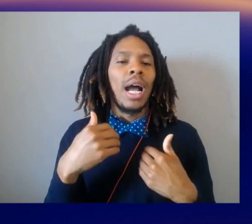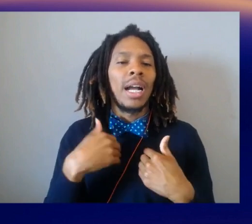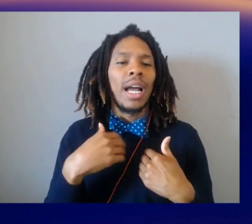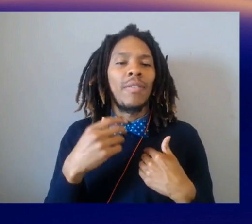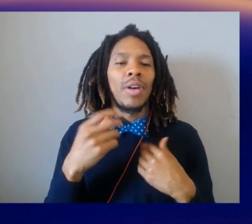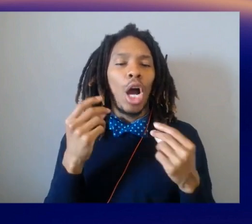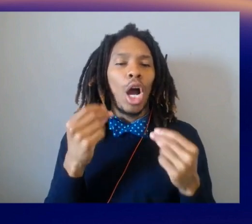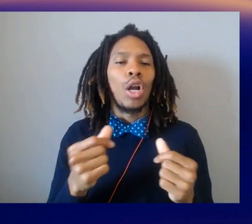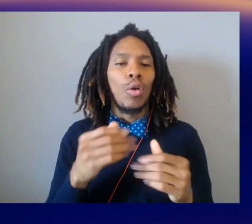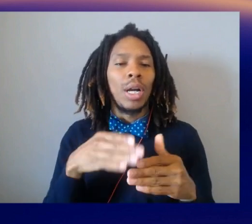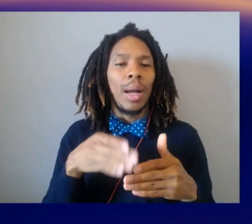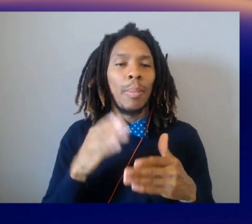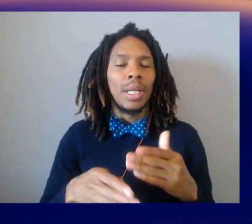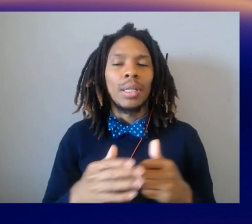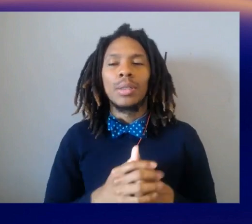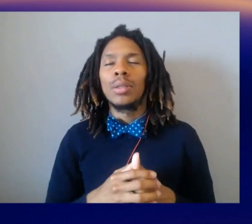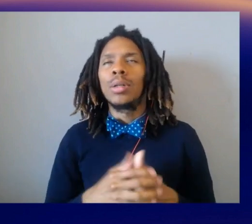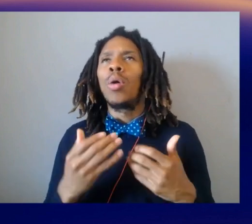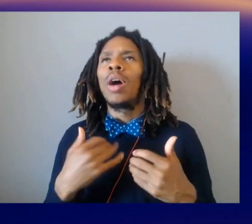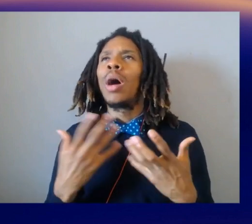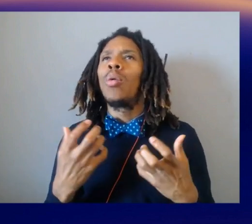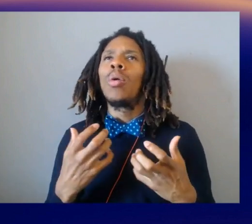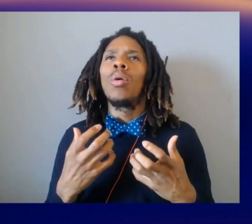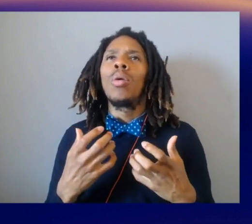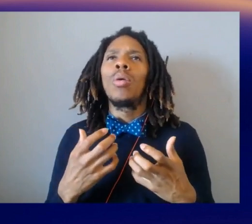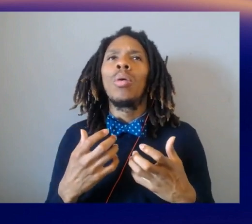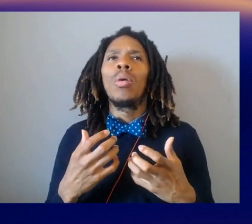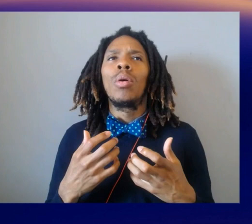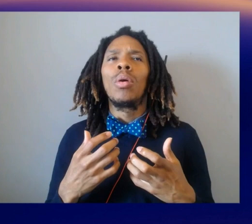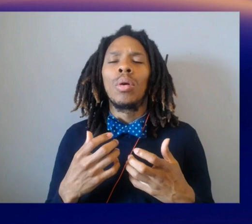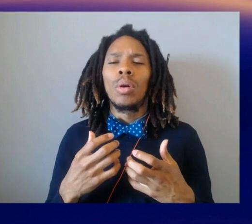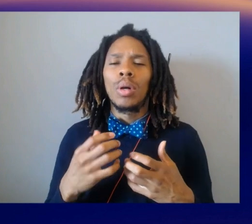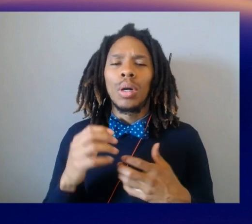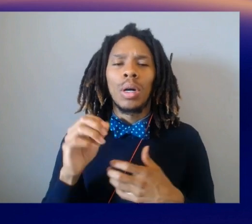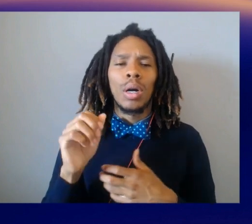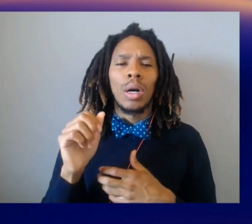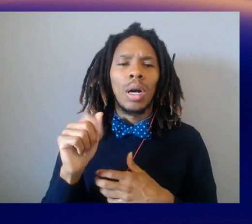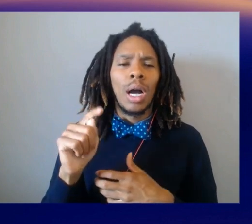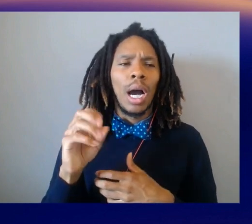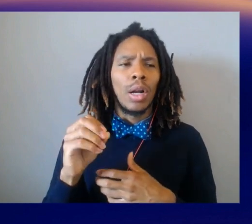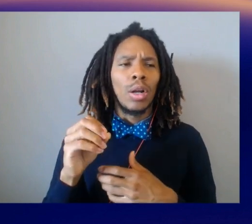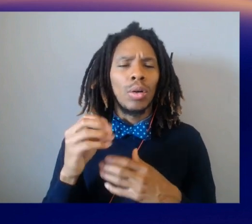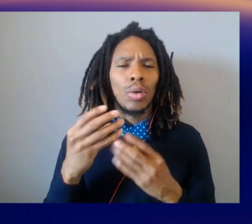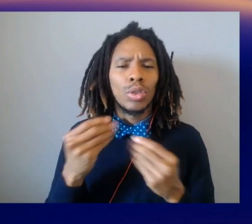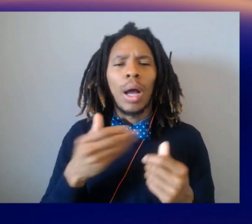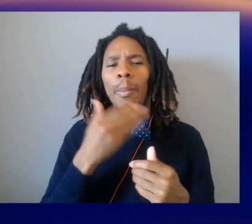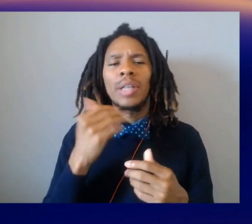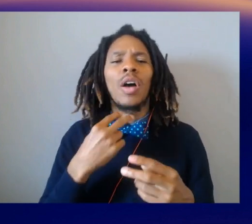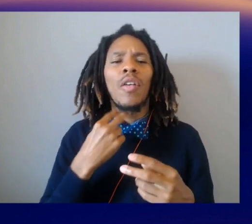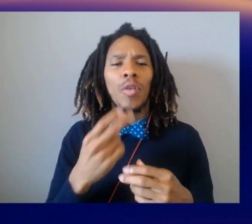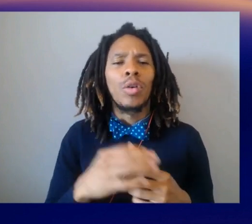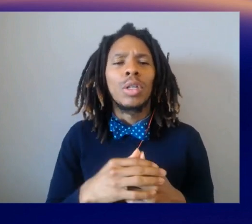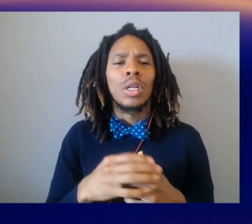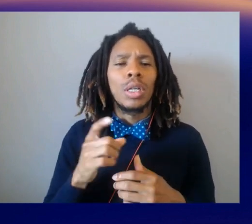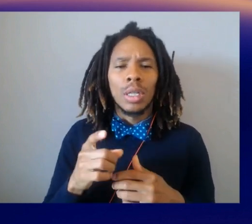What if I wanted to Auto result best voices. So it knows that it's a bullying value, true or false.